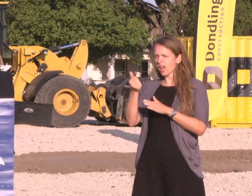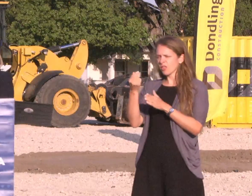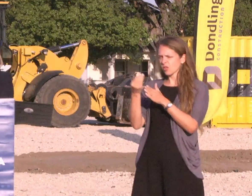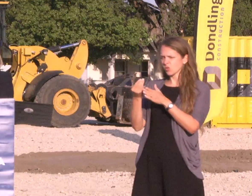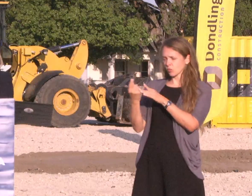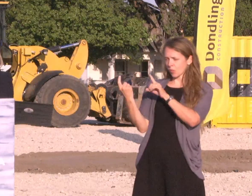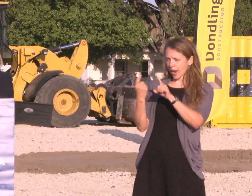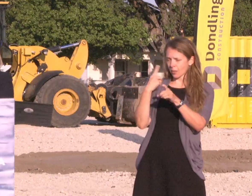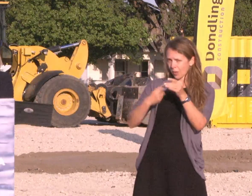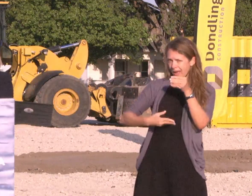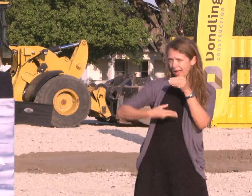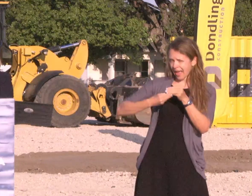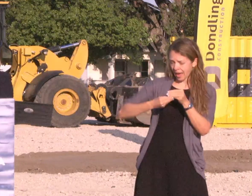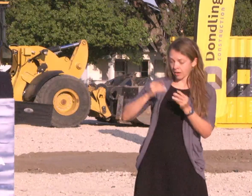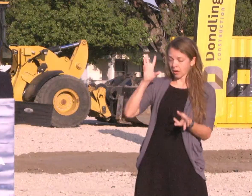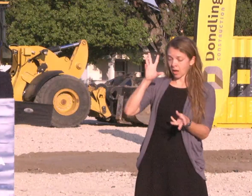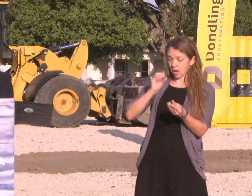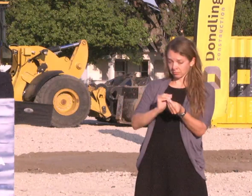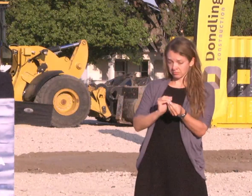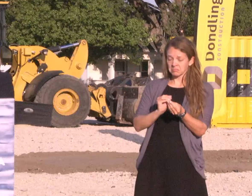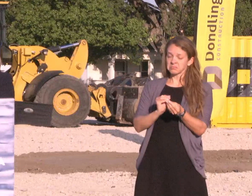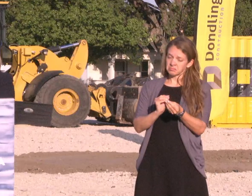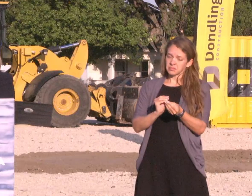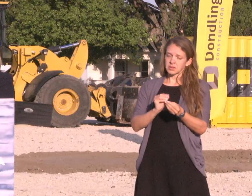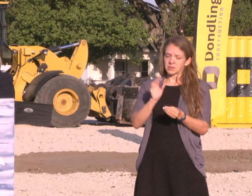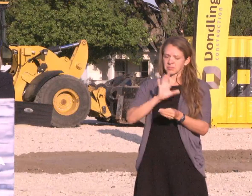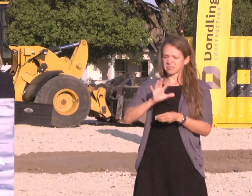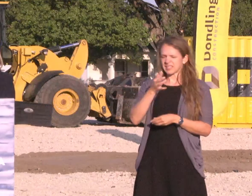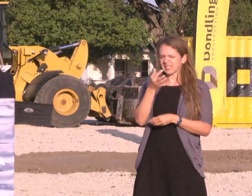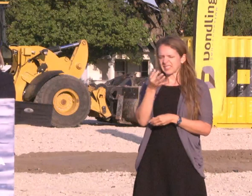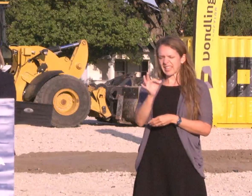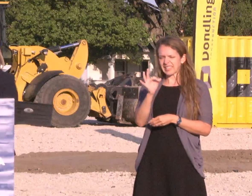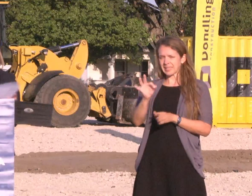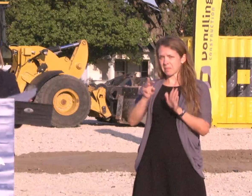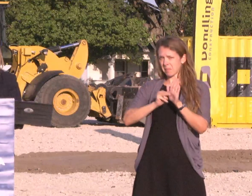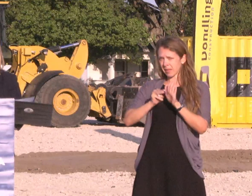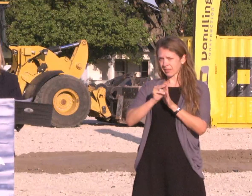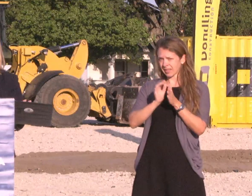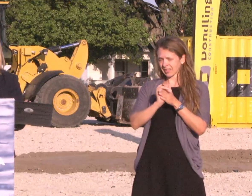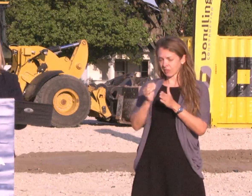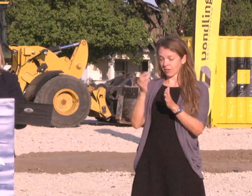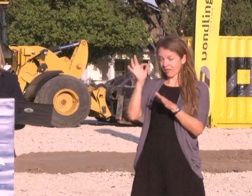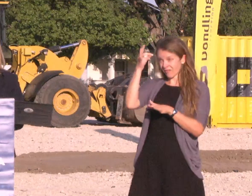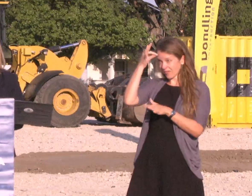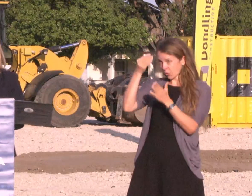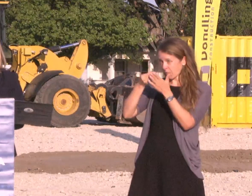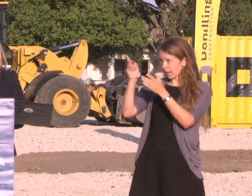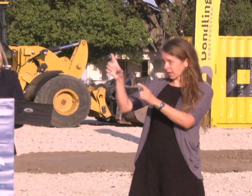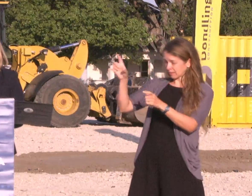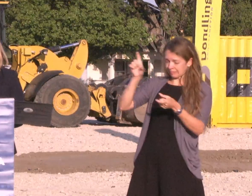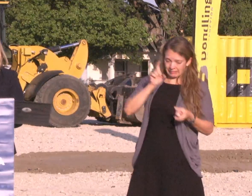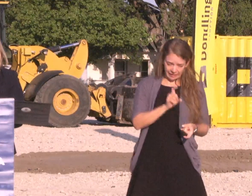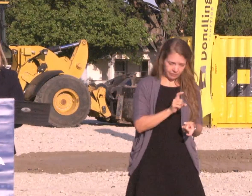added to result in a total of approximately $19 million of federal dollars the federal